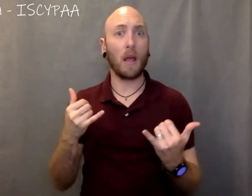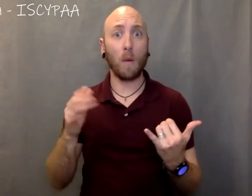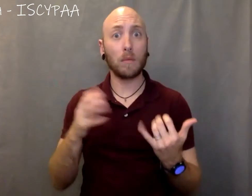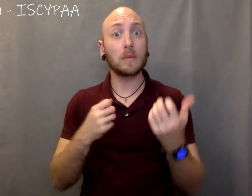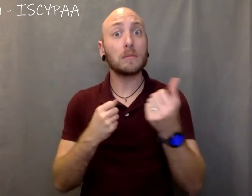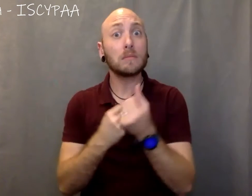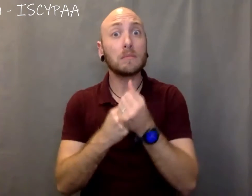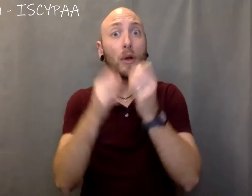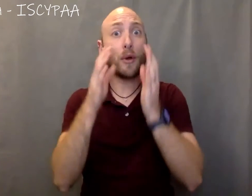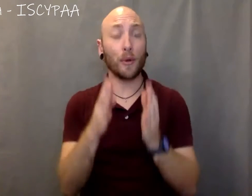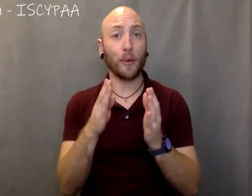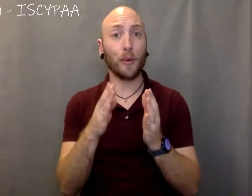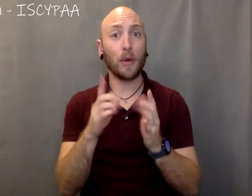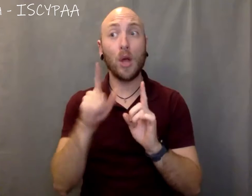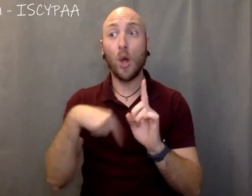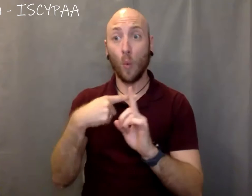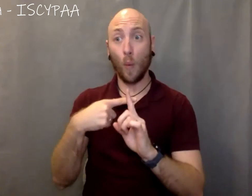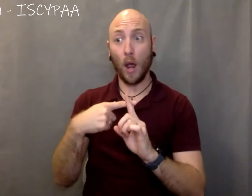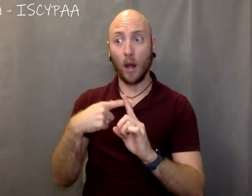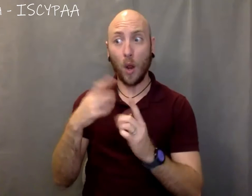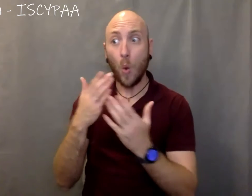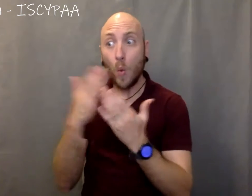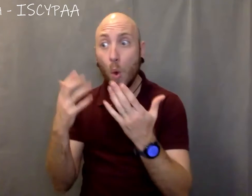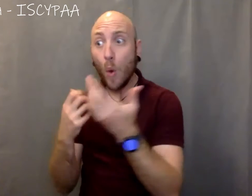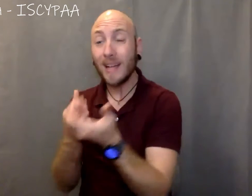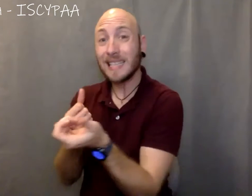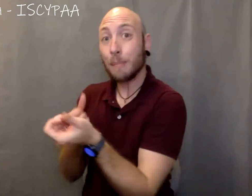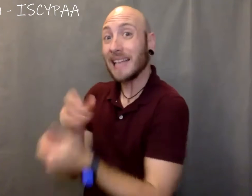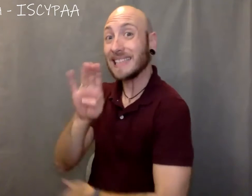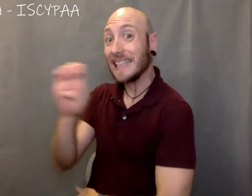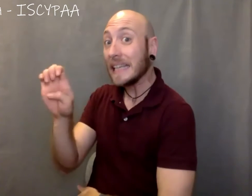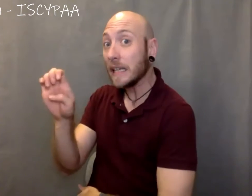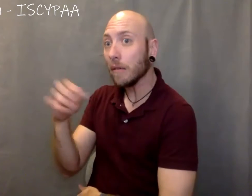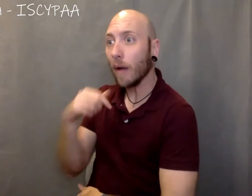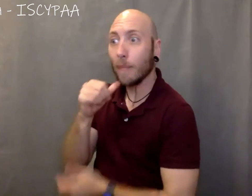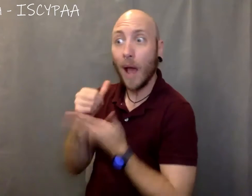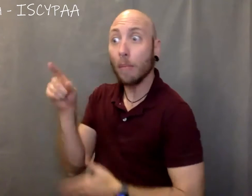I'm more sick when I don't sponsor, because in working with others, it says like I'm paraphrasing